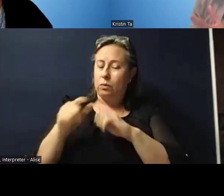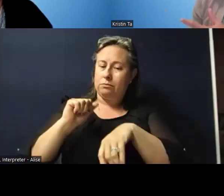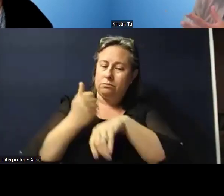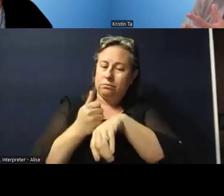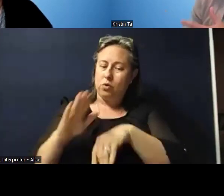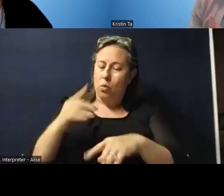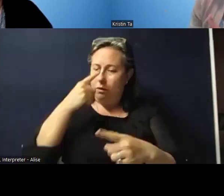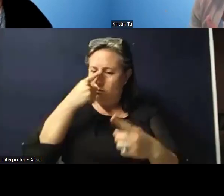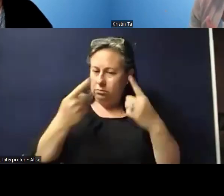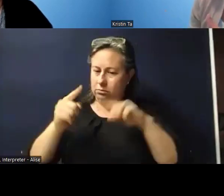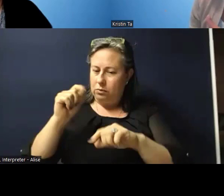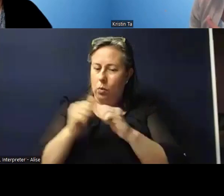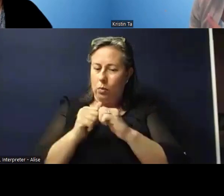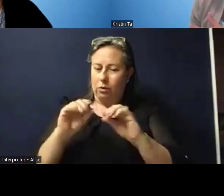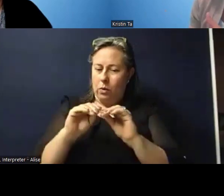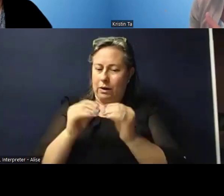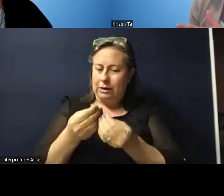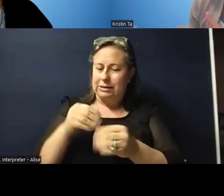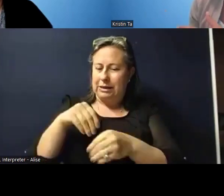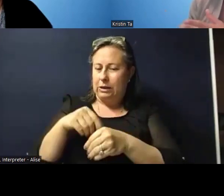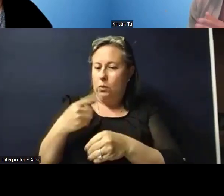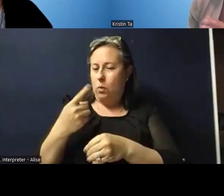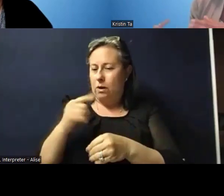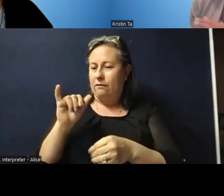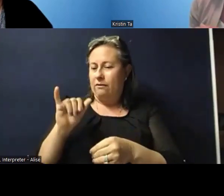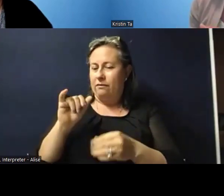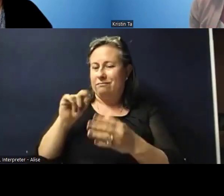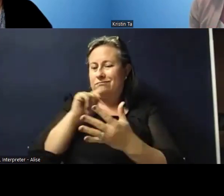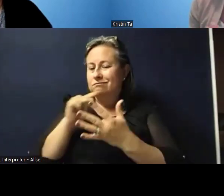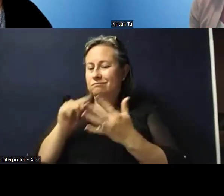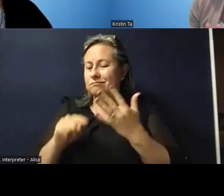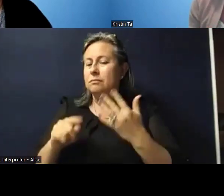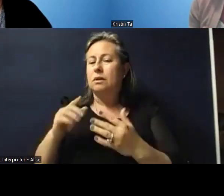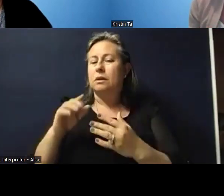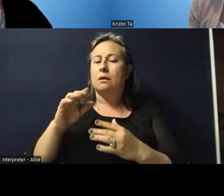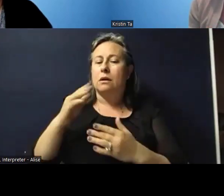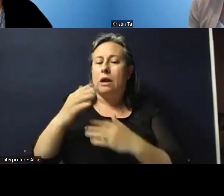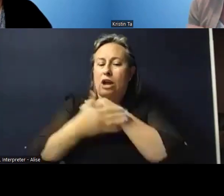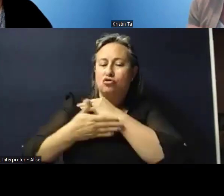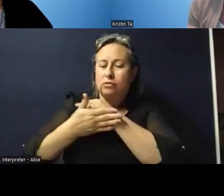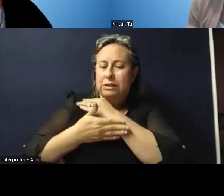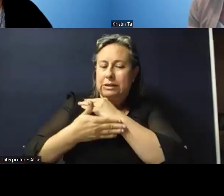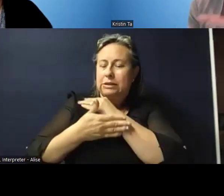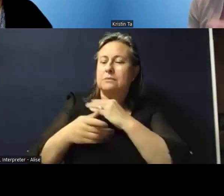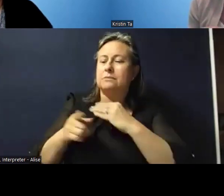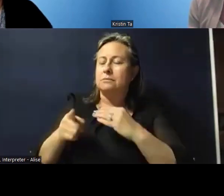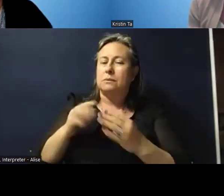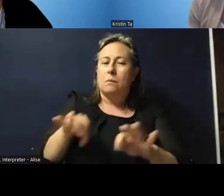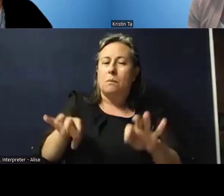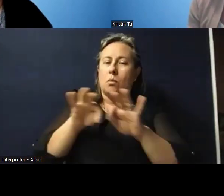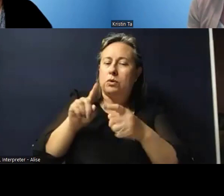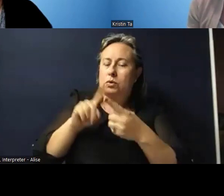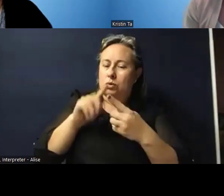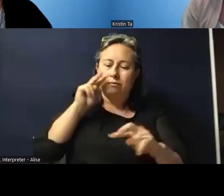with an organization in one of those countries, so it's really important to look at those key requirements, and we do lay that out in the policies.